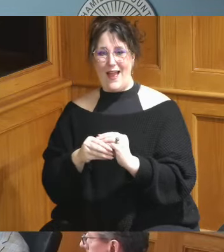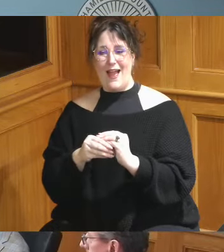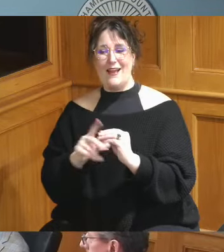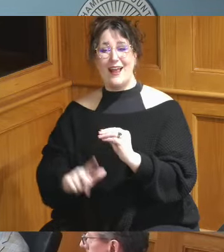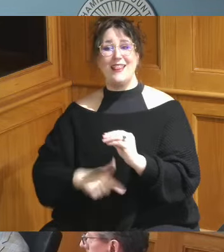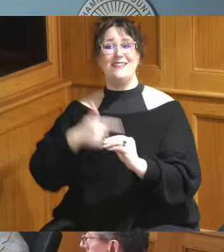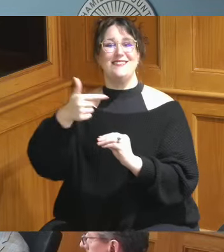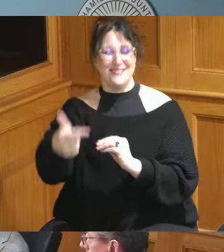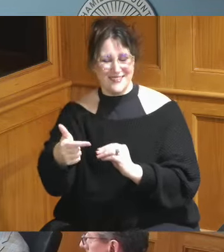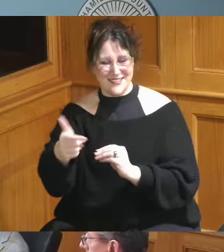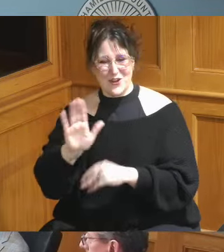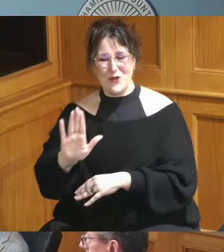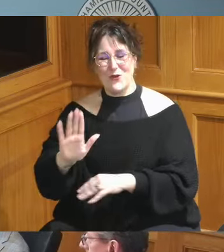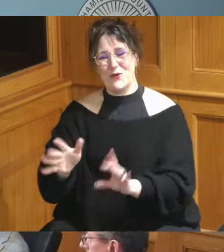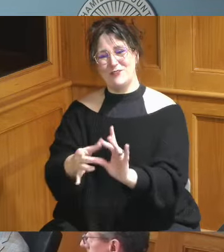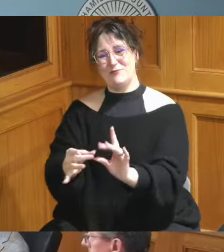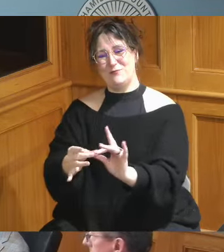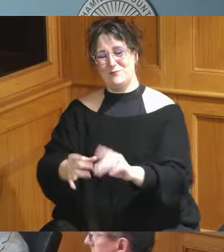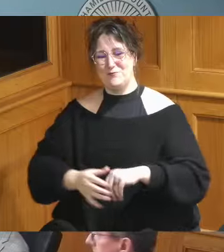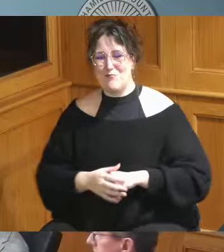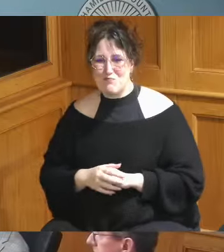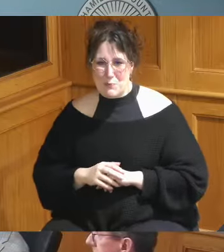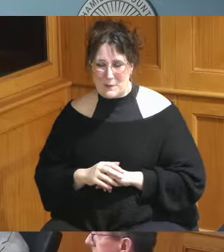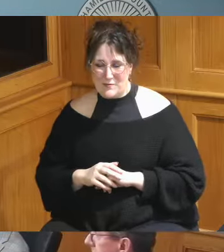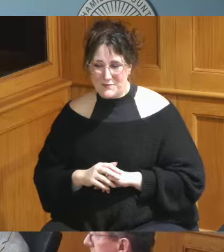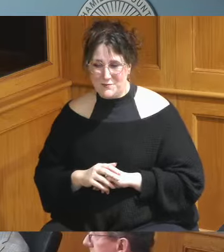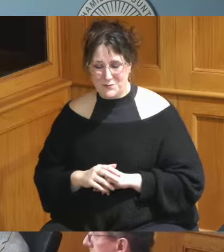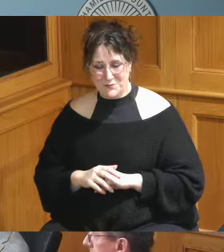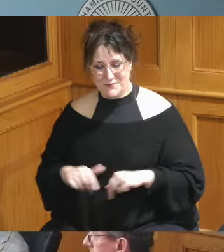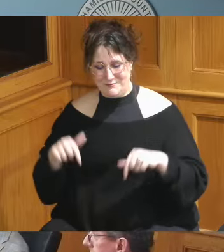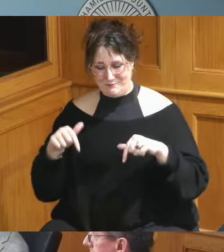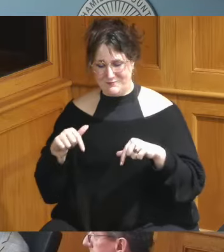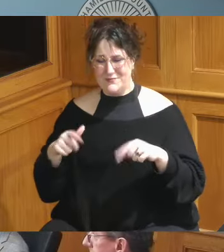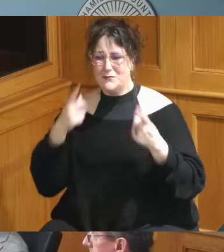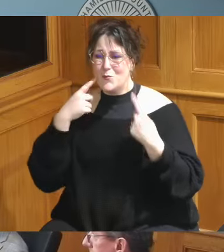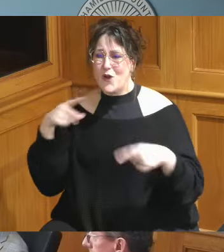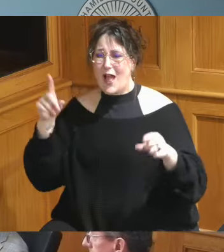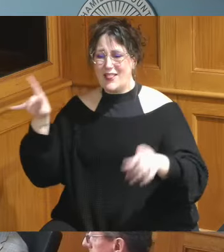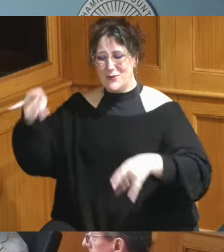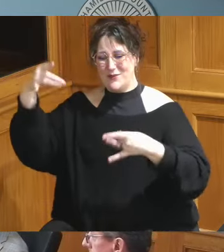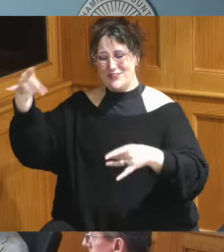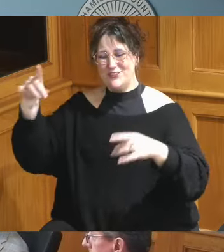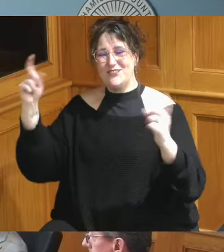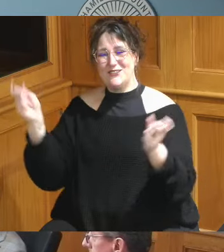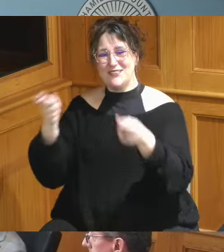to you for some comments from yourself. So, this is a proclamation celebrating the retirement of